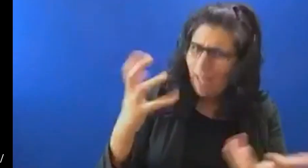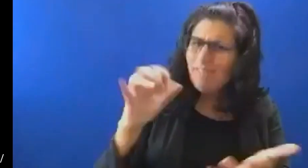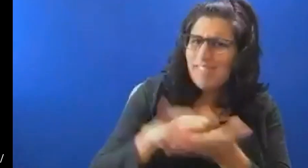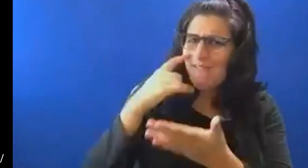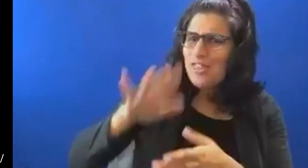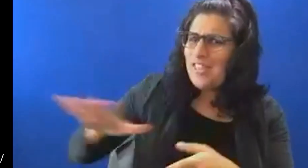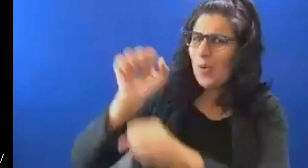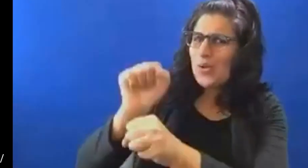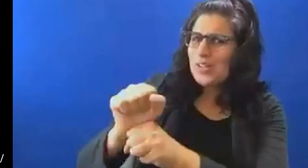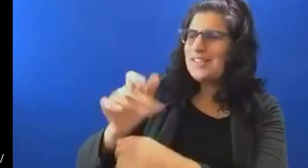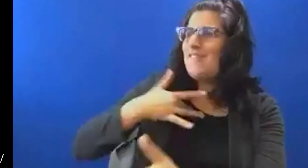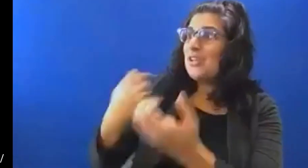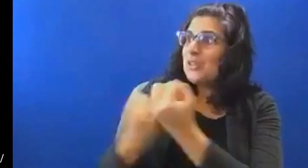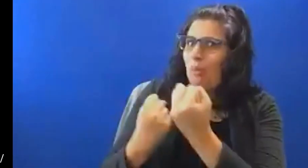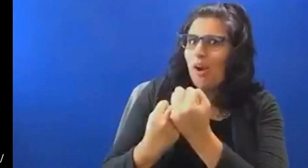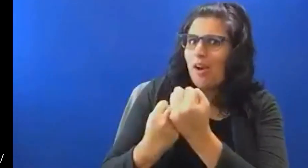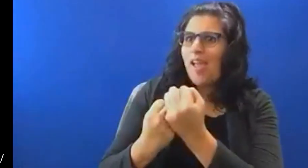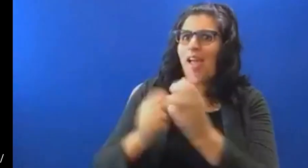supported to be the best that they can be at their job.